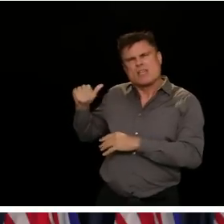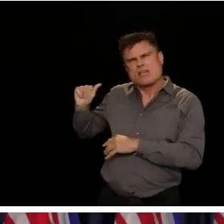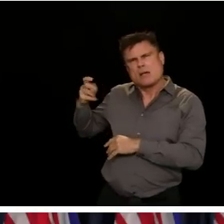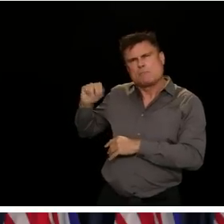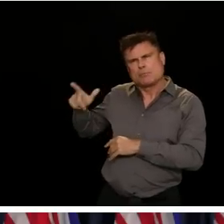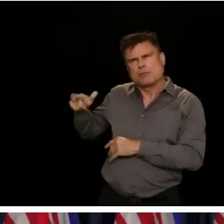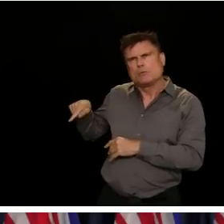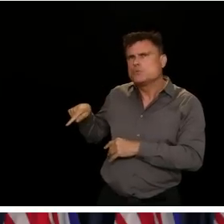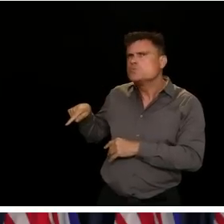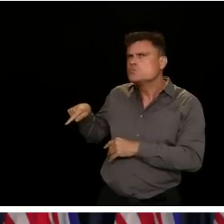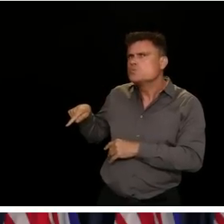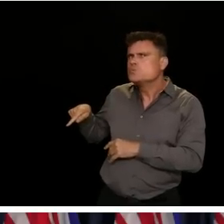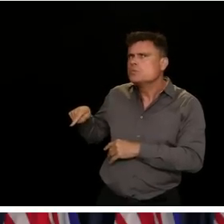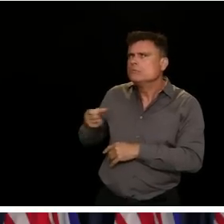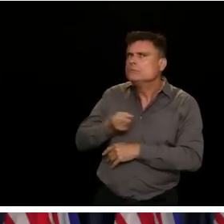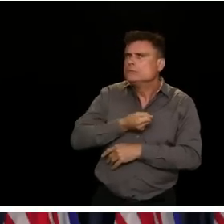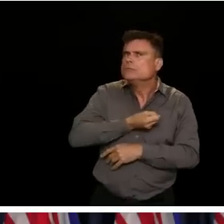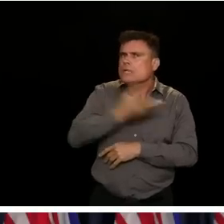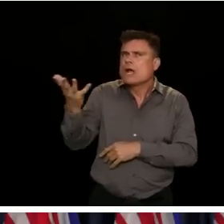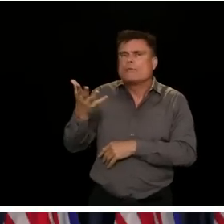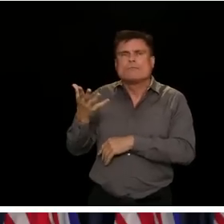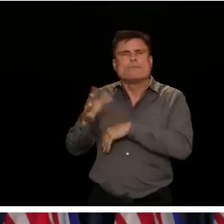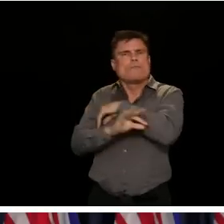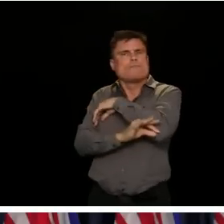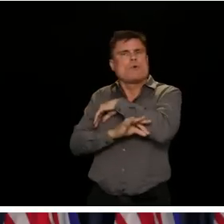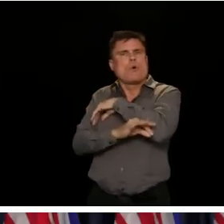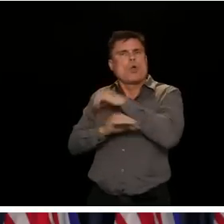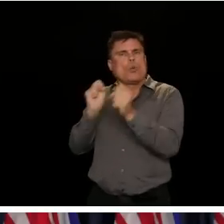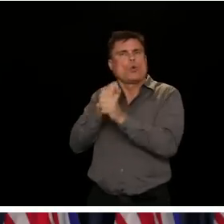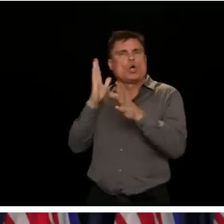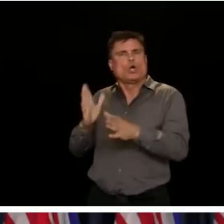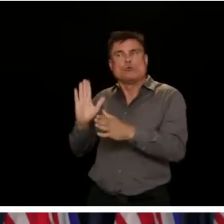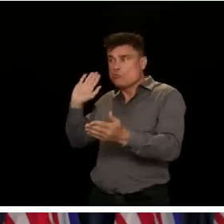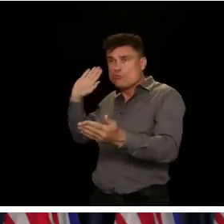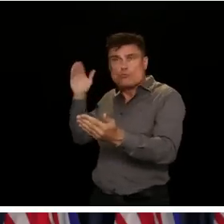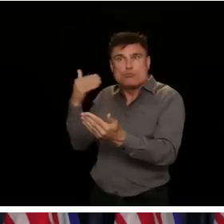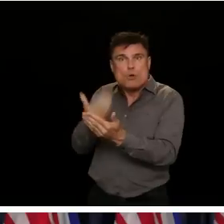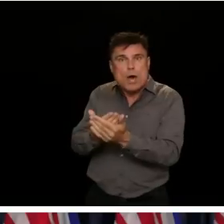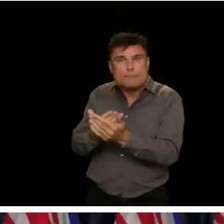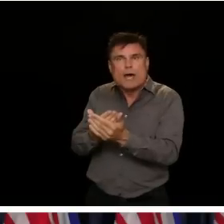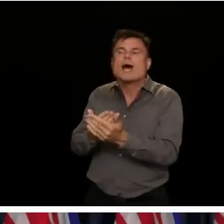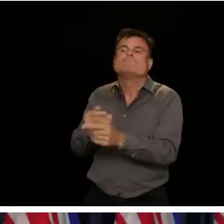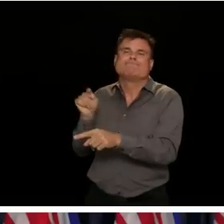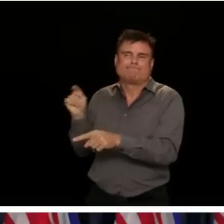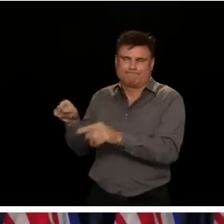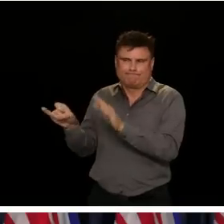for all of our temporary foreign workers who come into BC for the 14 tape day quarantine period